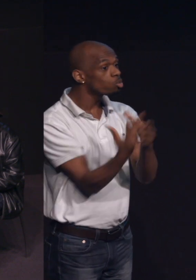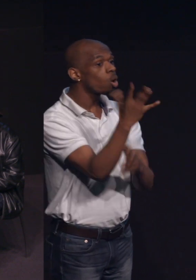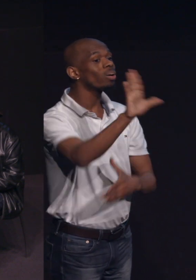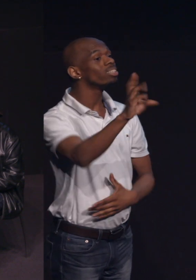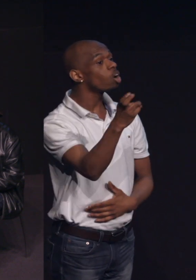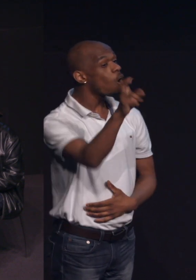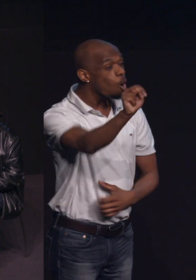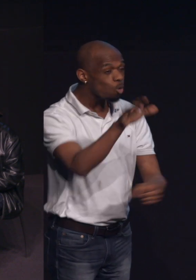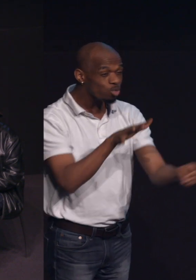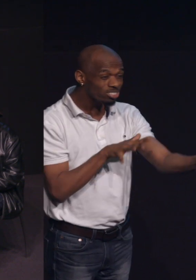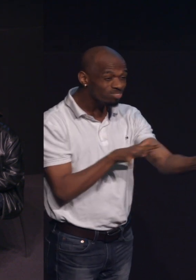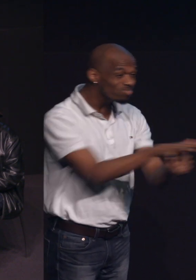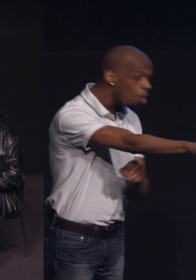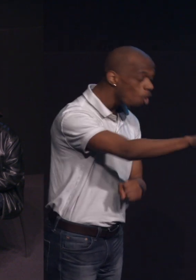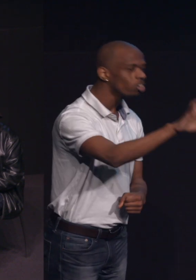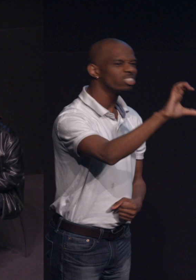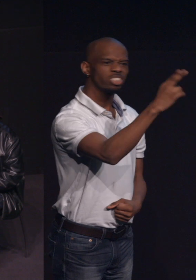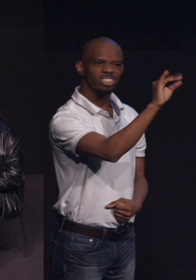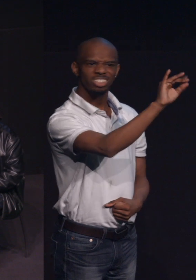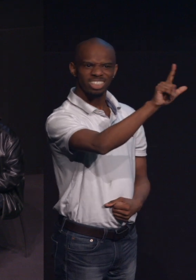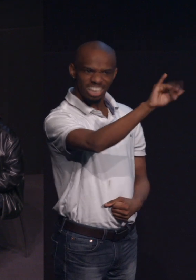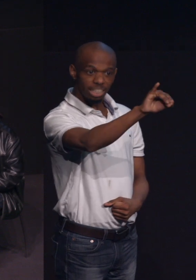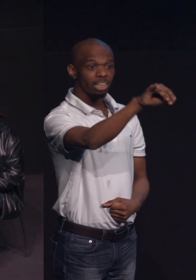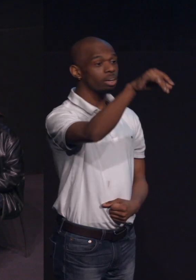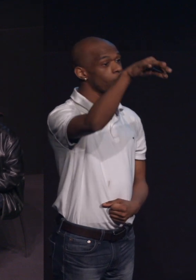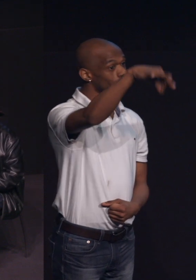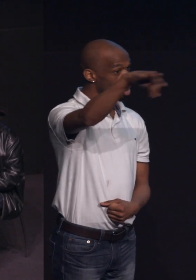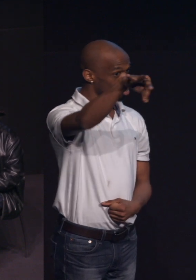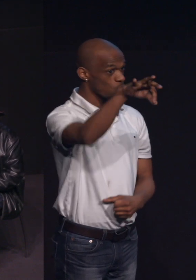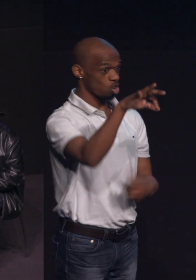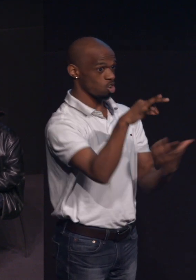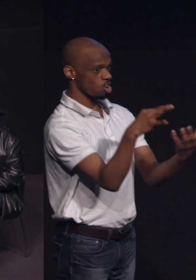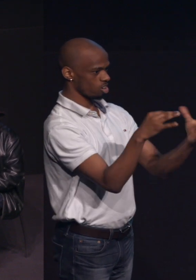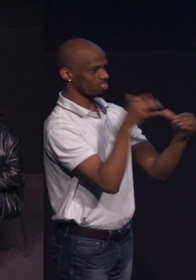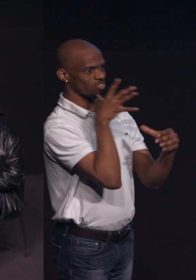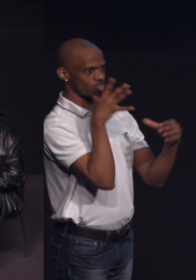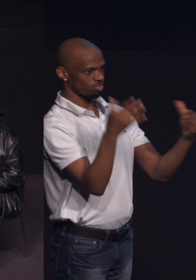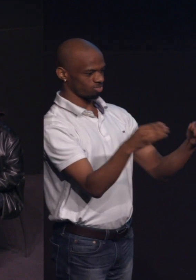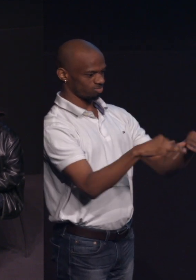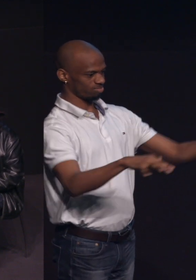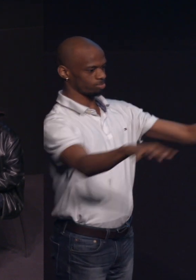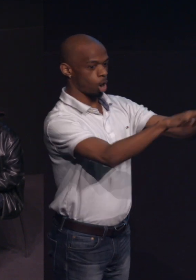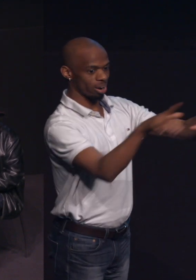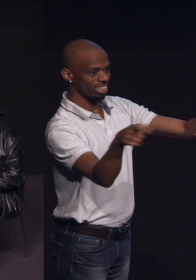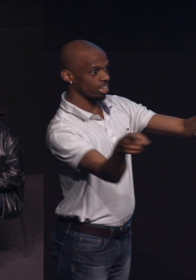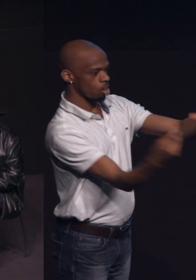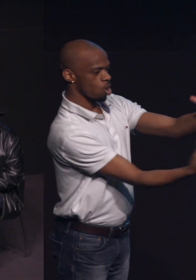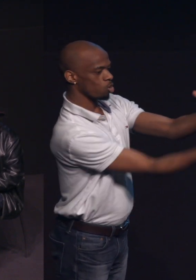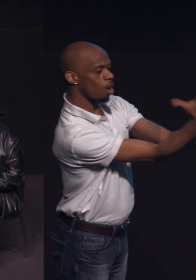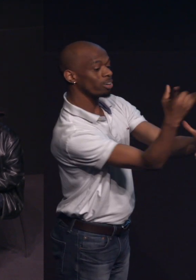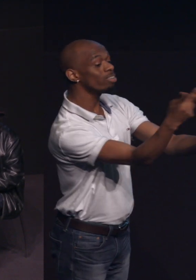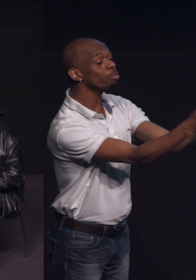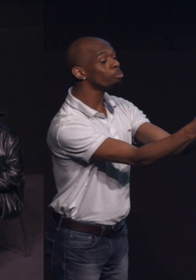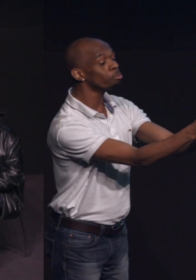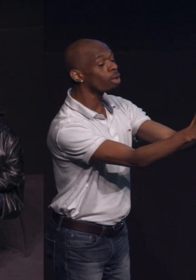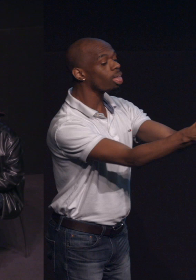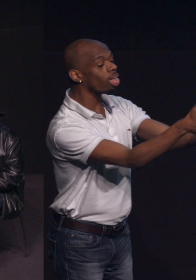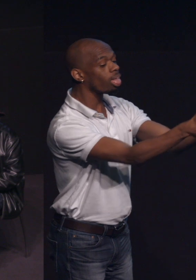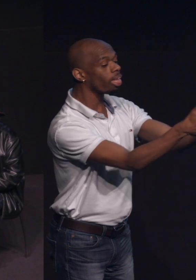entire chile pepper crop. Bryant: There it is. Kanchan: All by himself. We didn't touch it. We were just like, "Okay, I'll see you out there